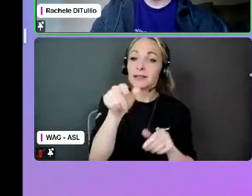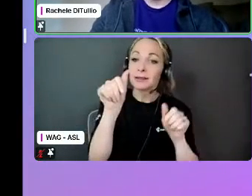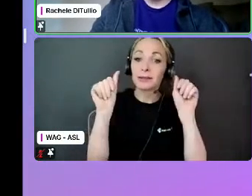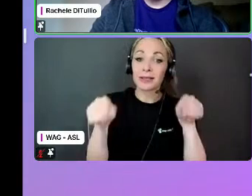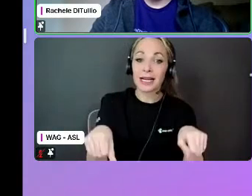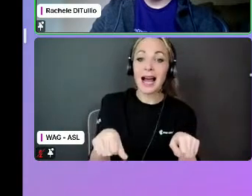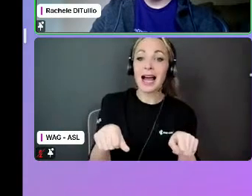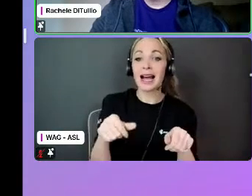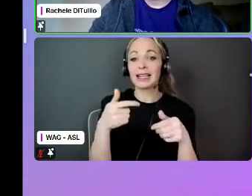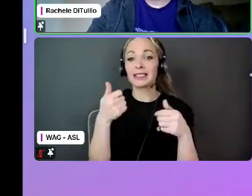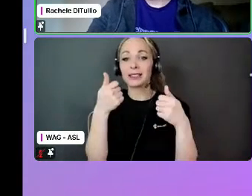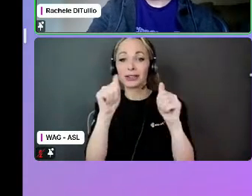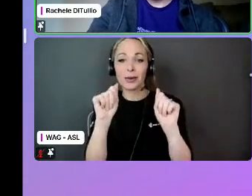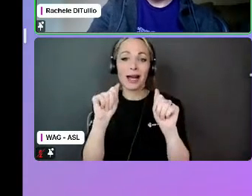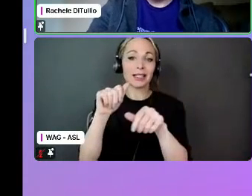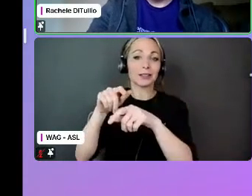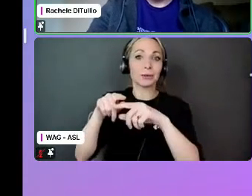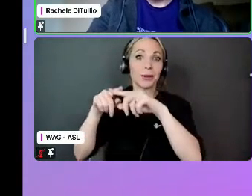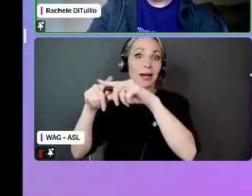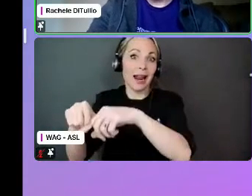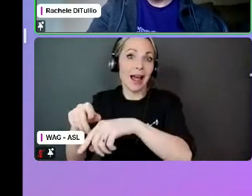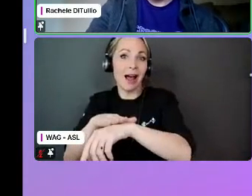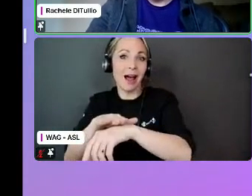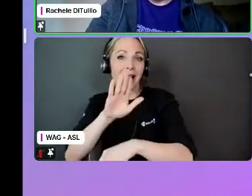So there is a little default